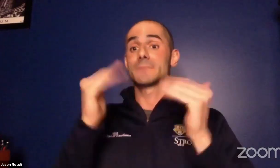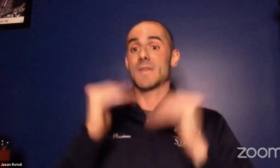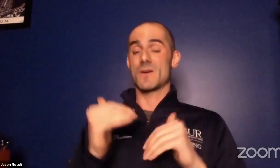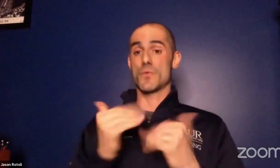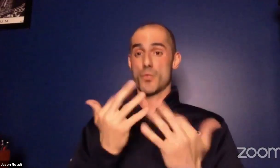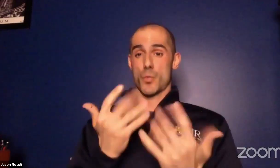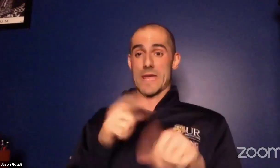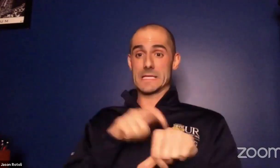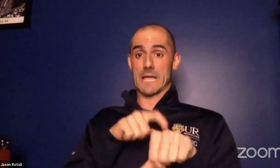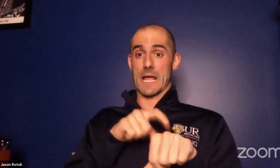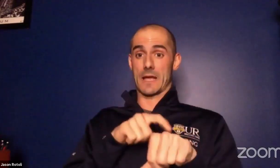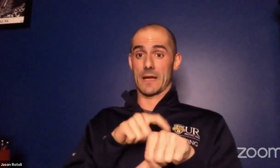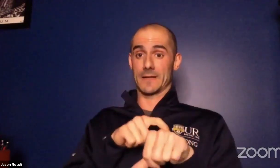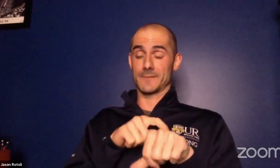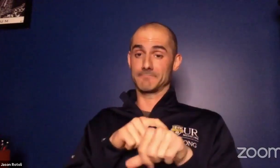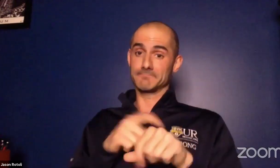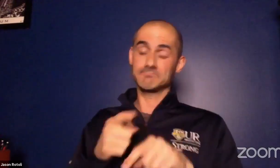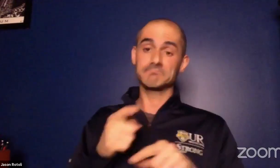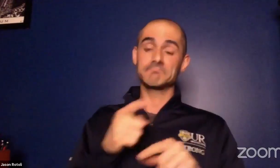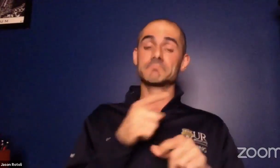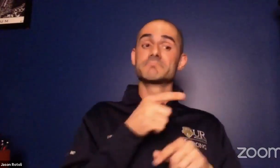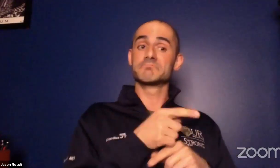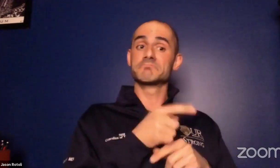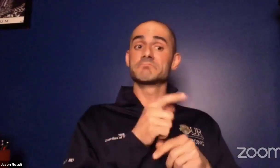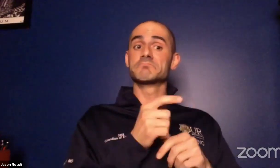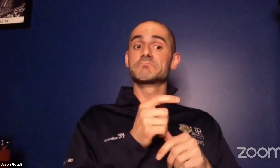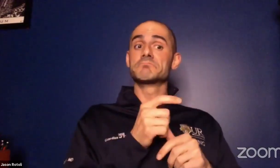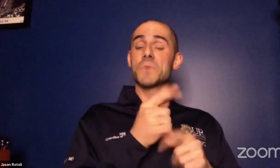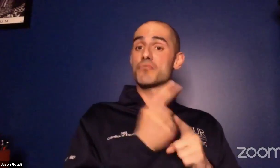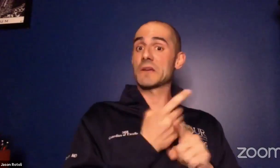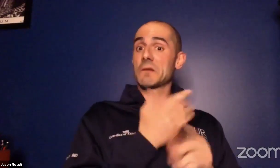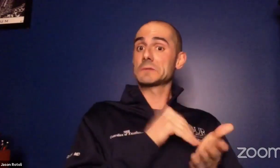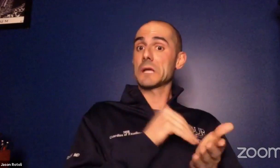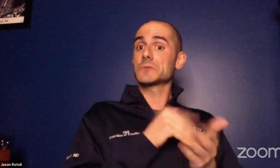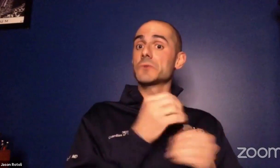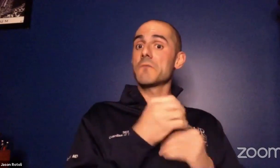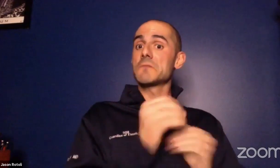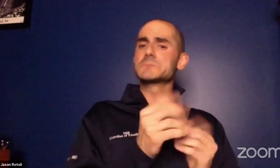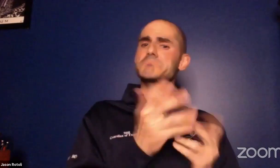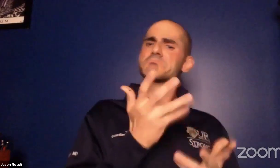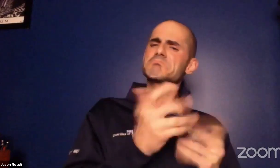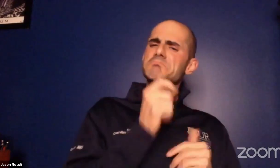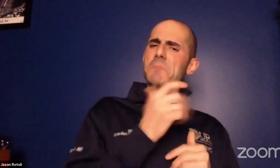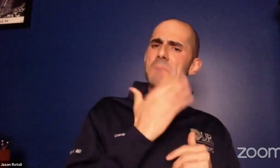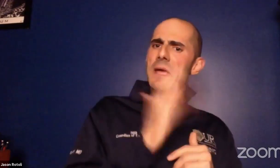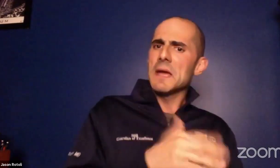you don't need an appointment. Which is nice. With your primary care physician, they know you.